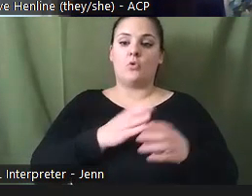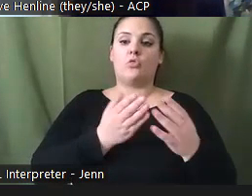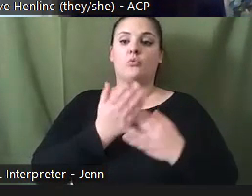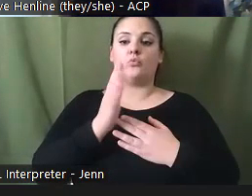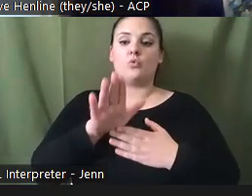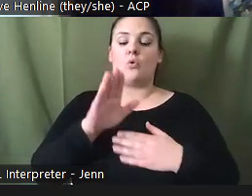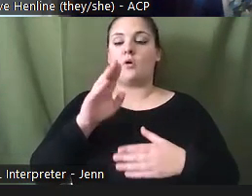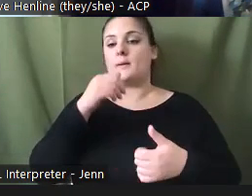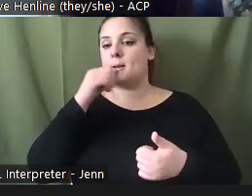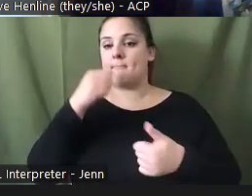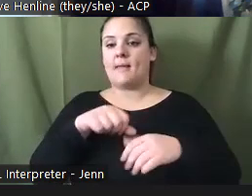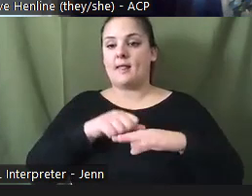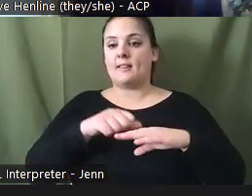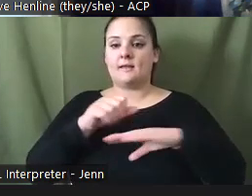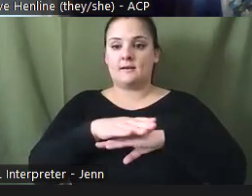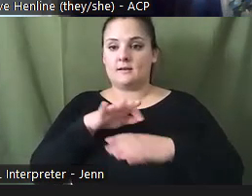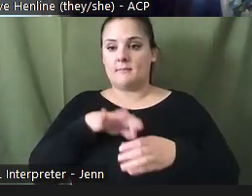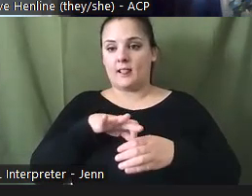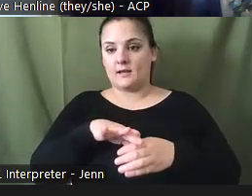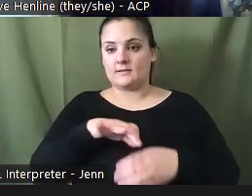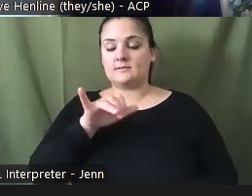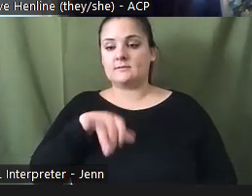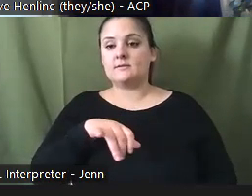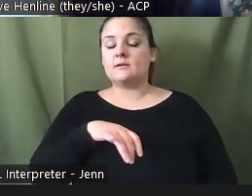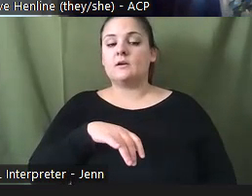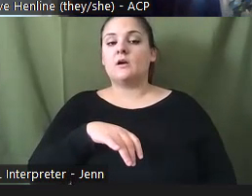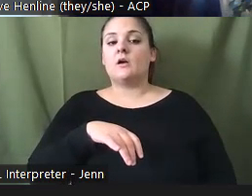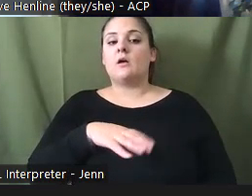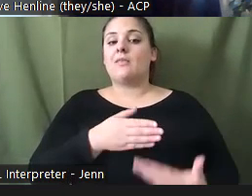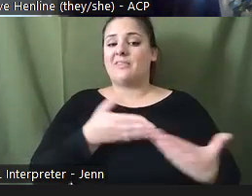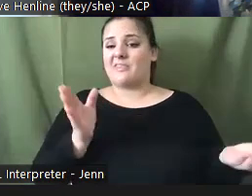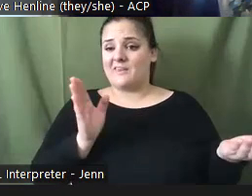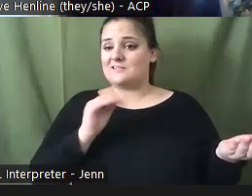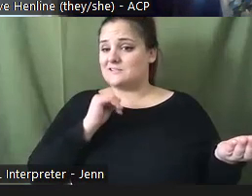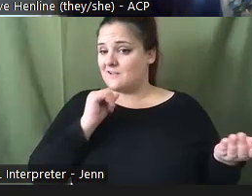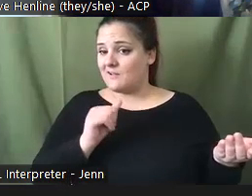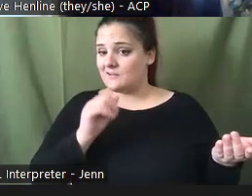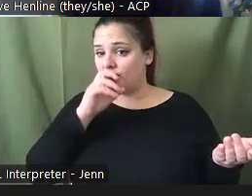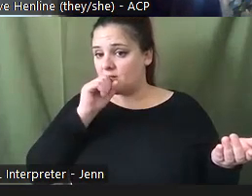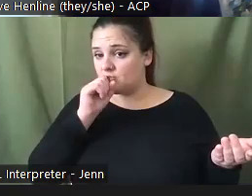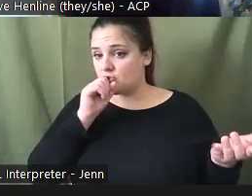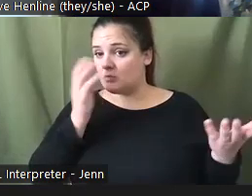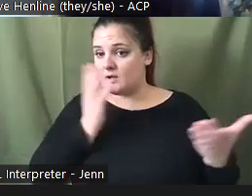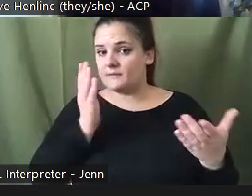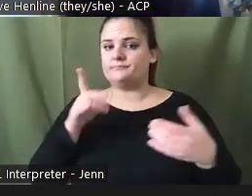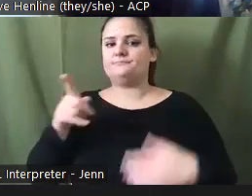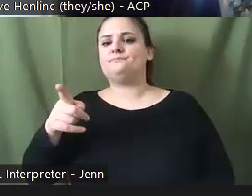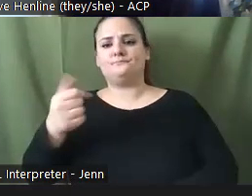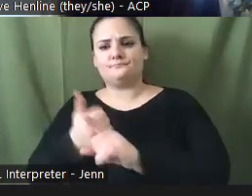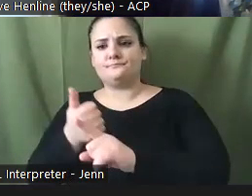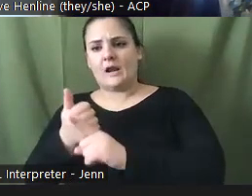Things that are not confidential are that you are an ACP participant. If a school system or a